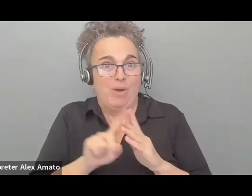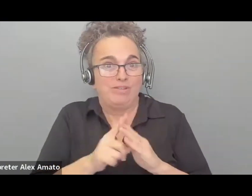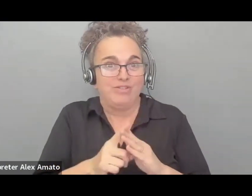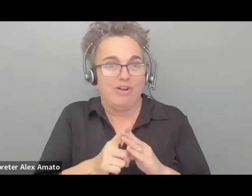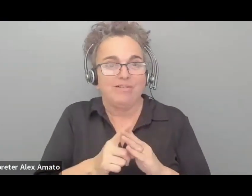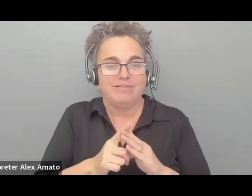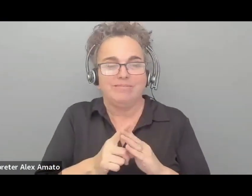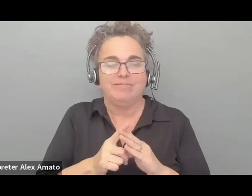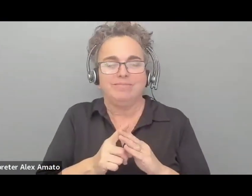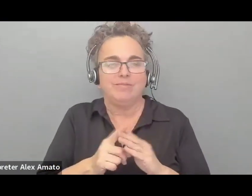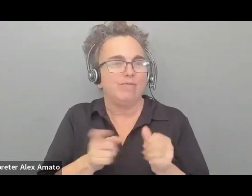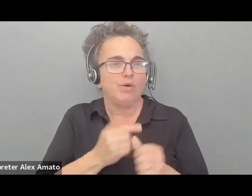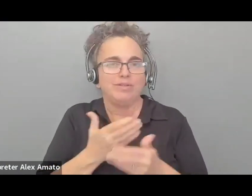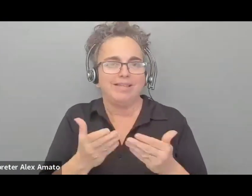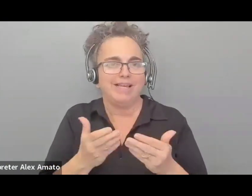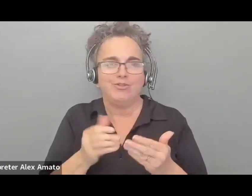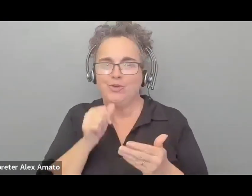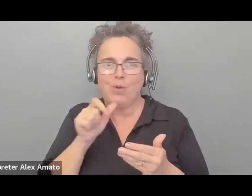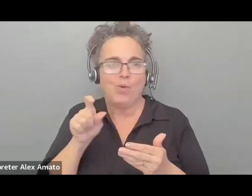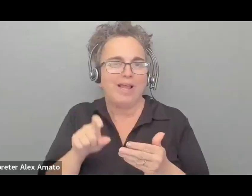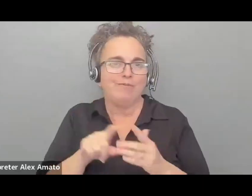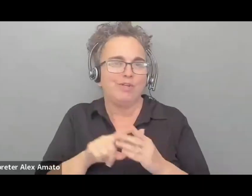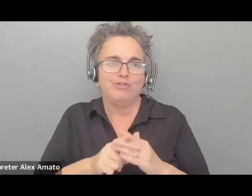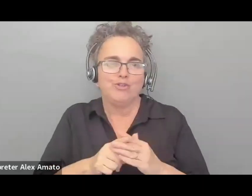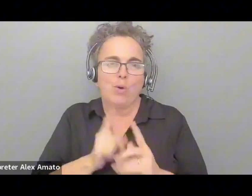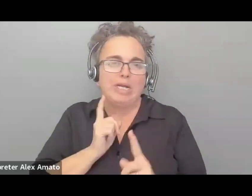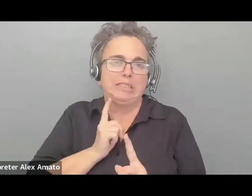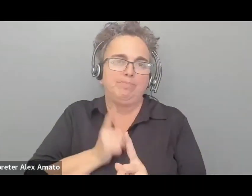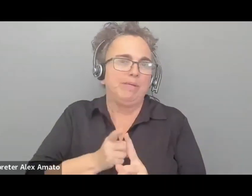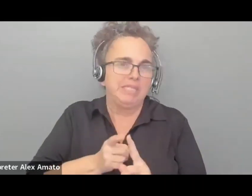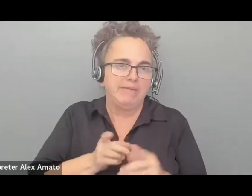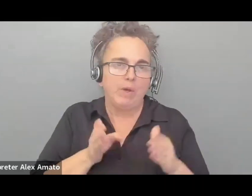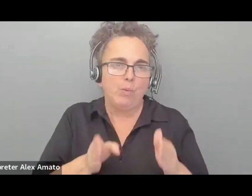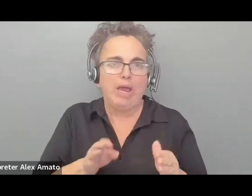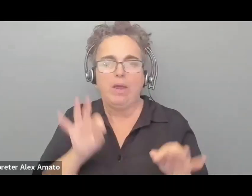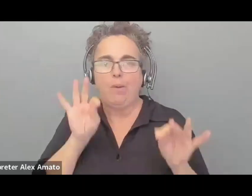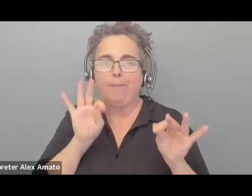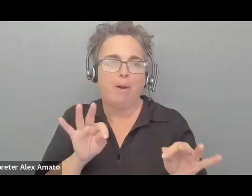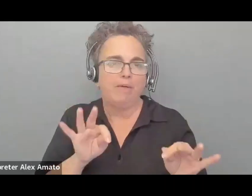to get started in any specific way or perfect way. You can try to go